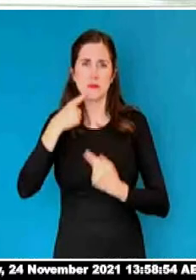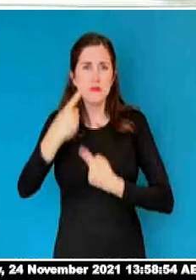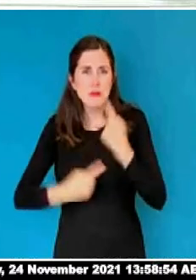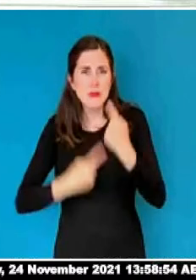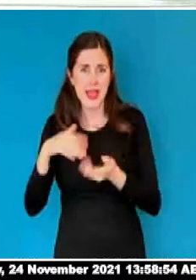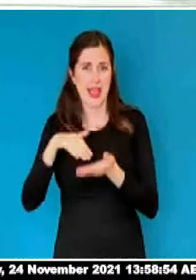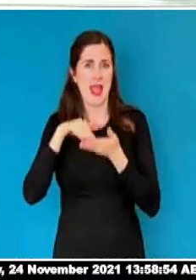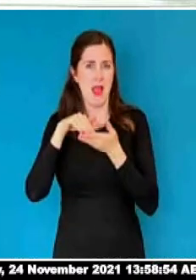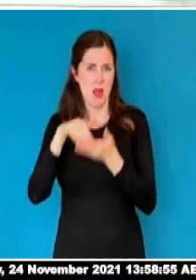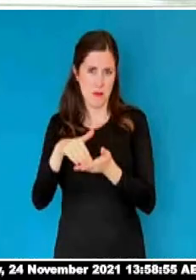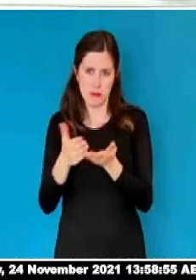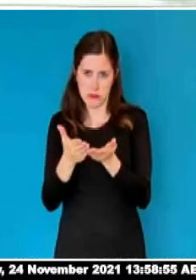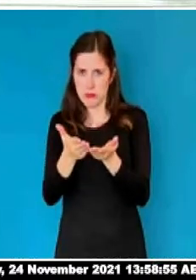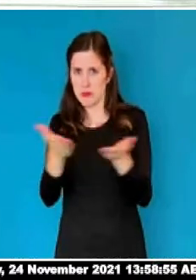yourself and the Commission.